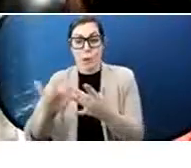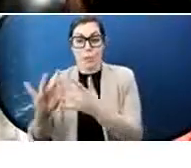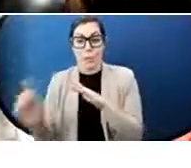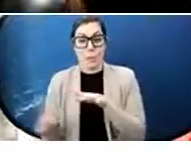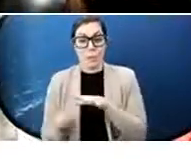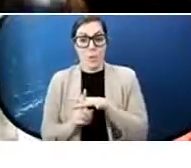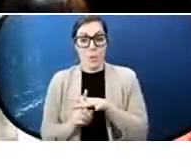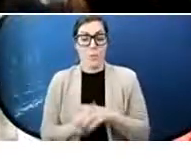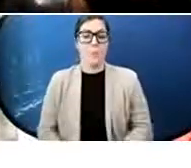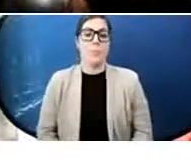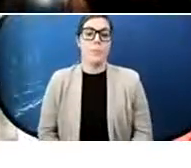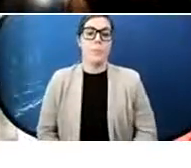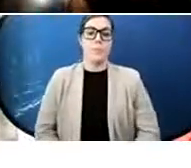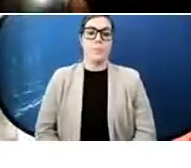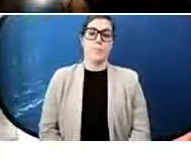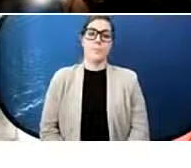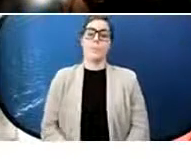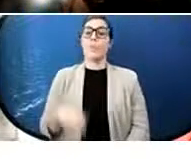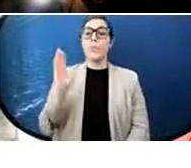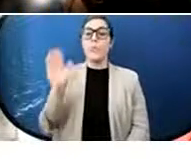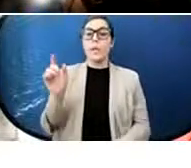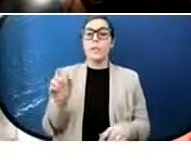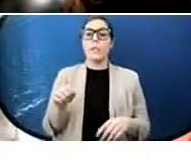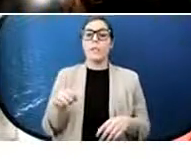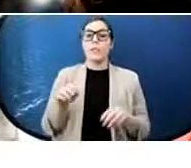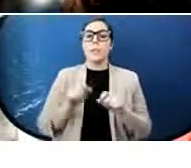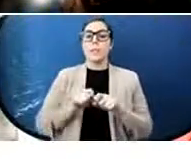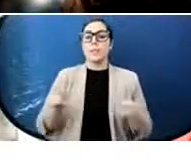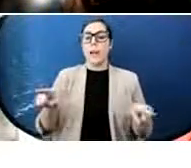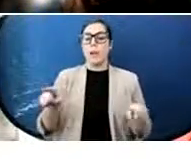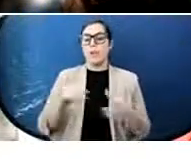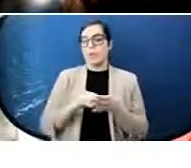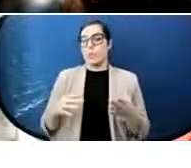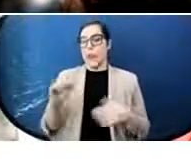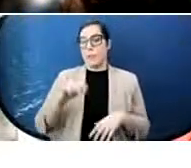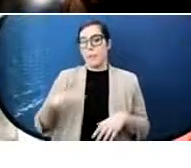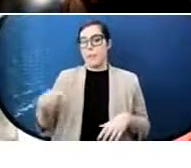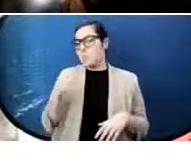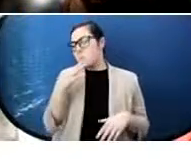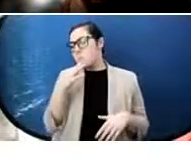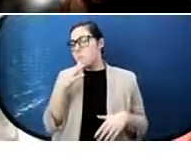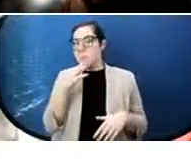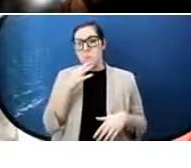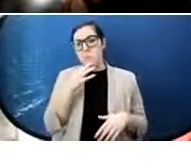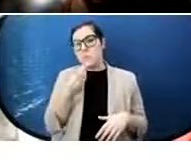a student application probably in the next couple months, and we actually currently